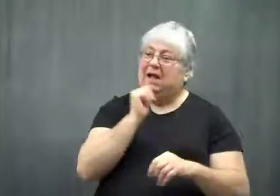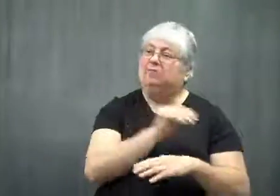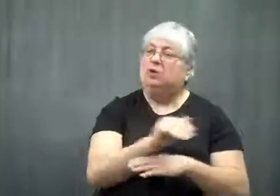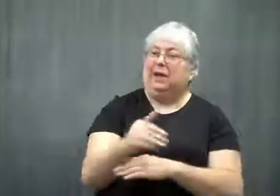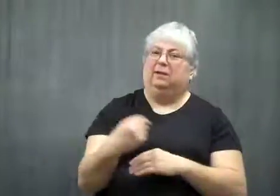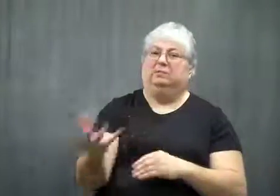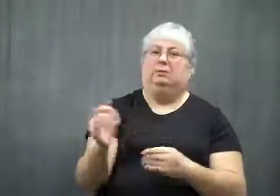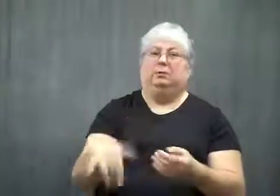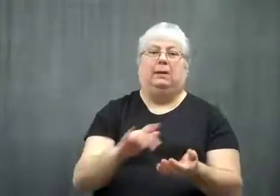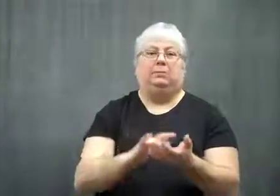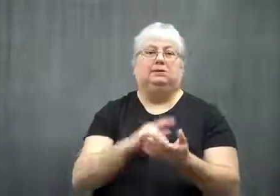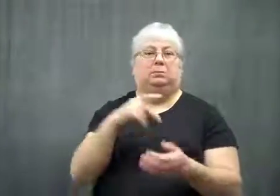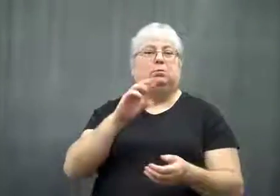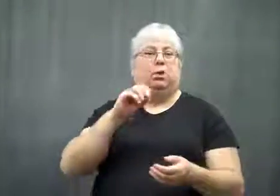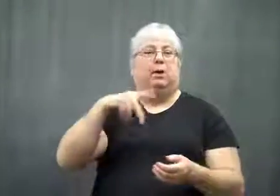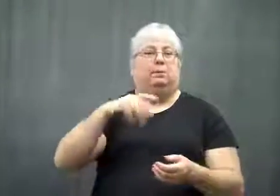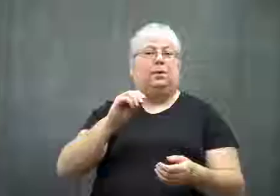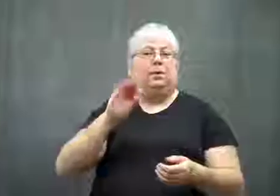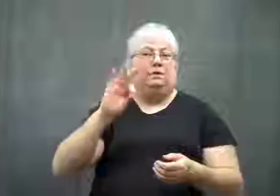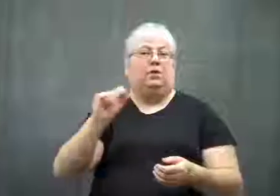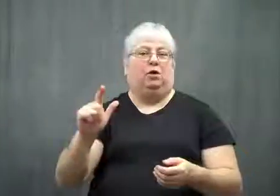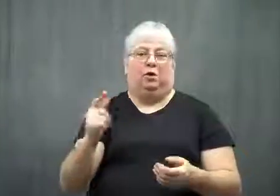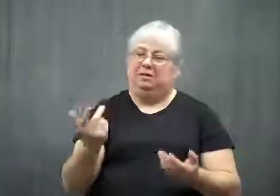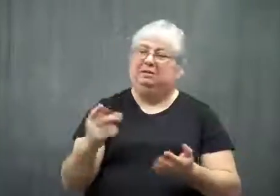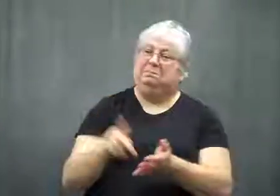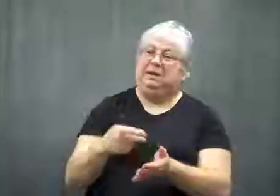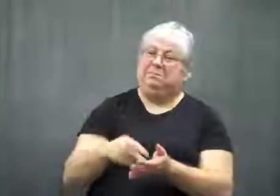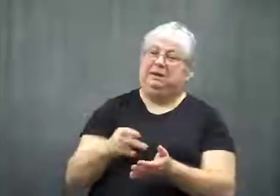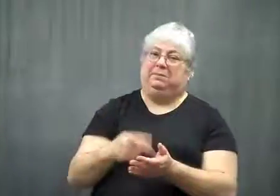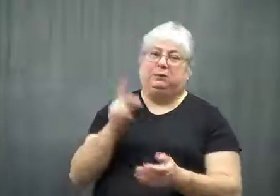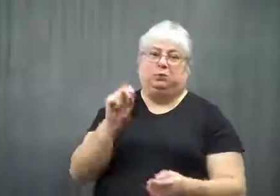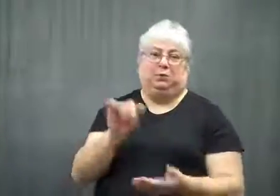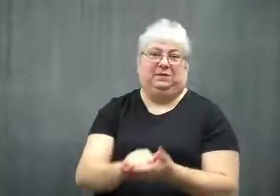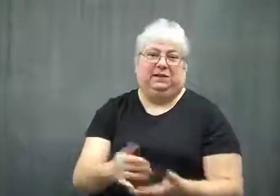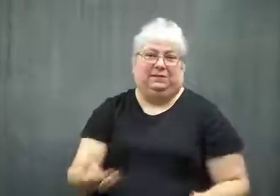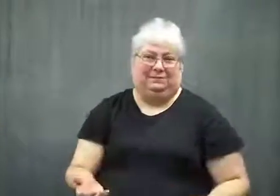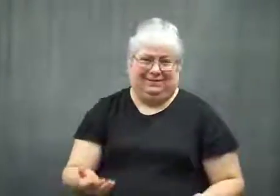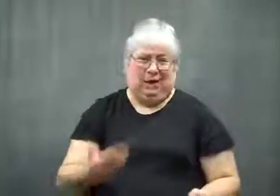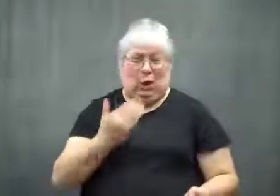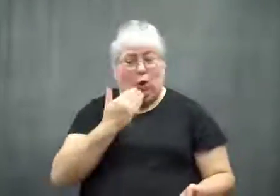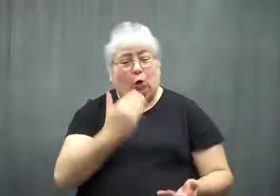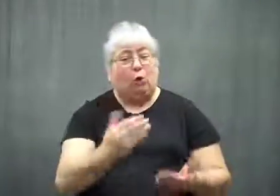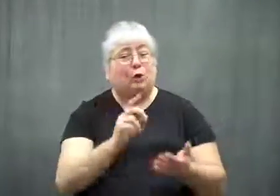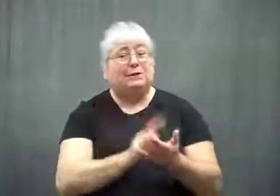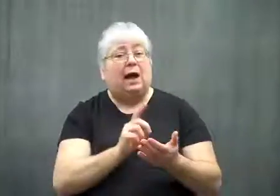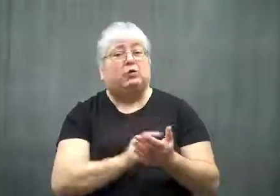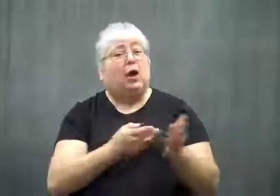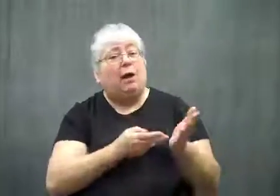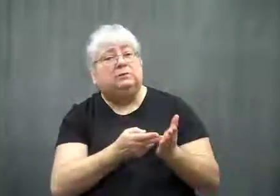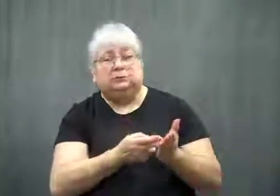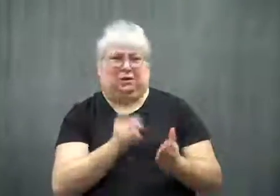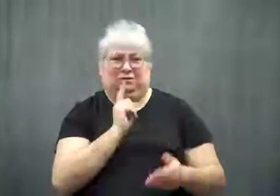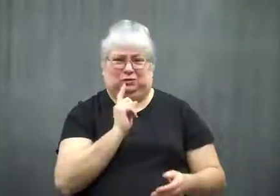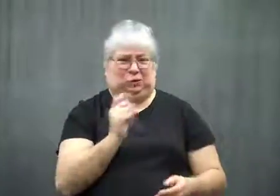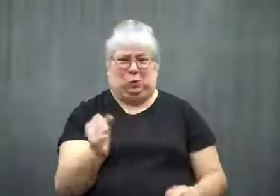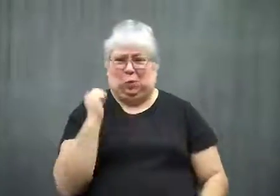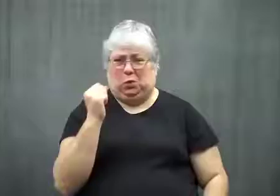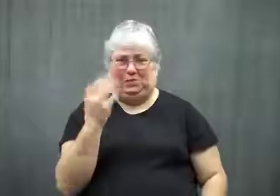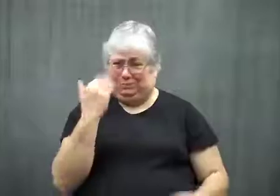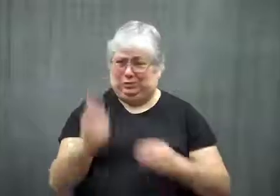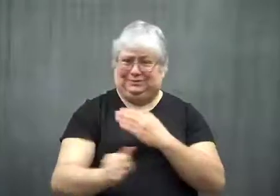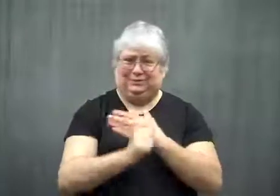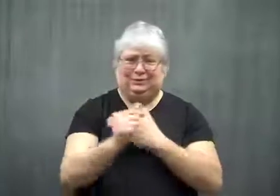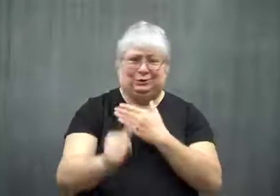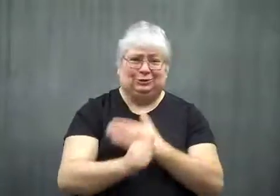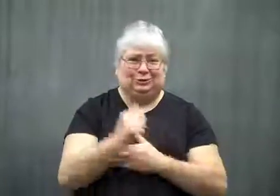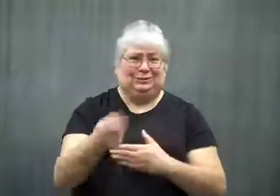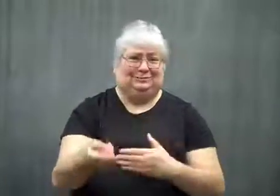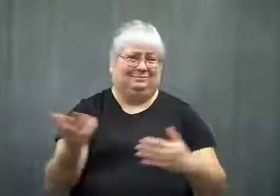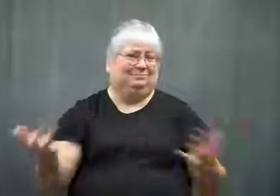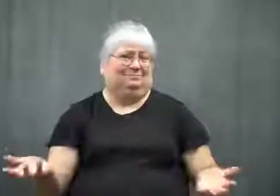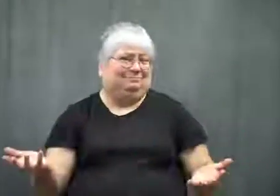to give Jackson his Propofol every night.